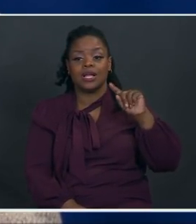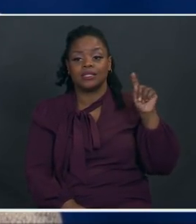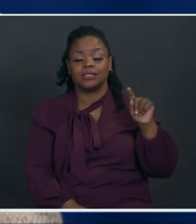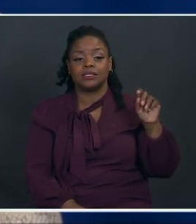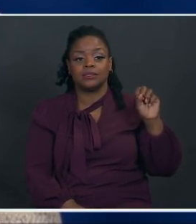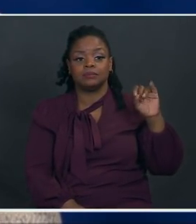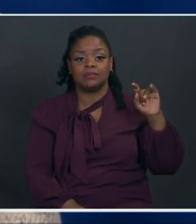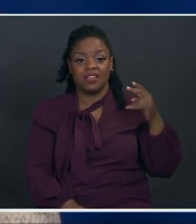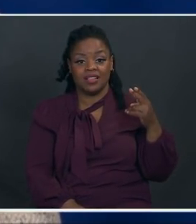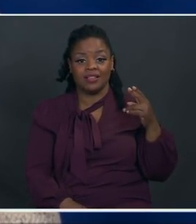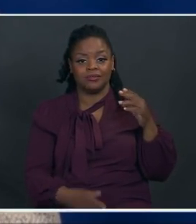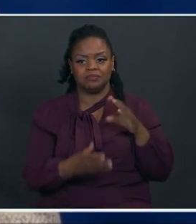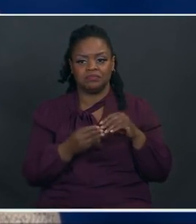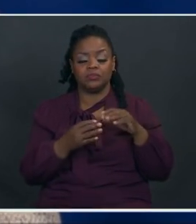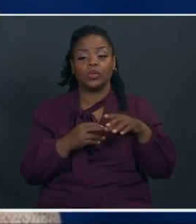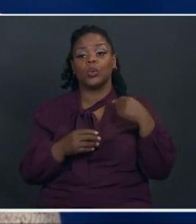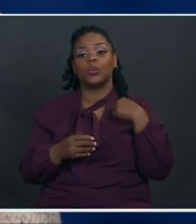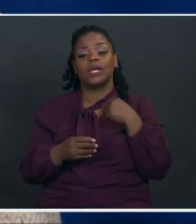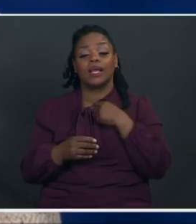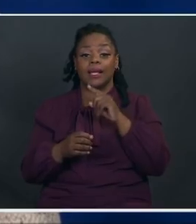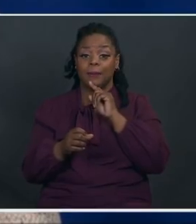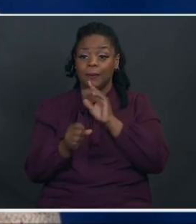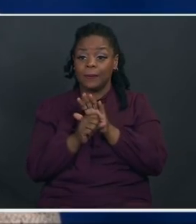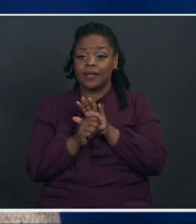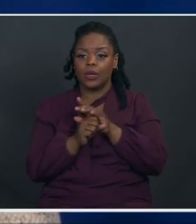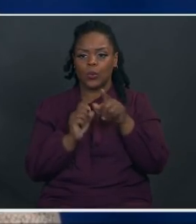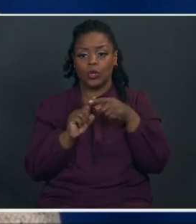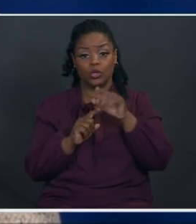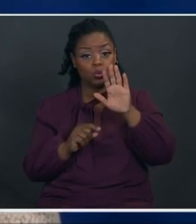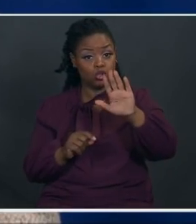that when it's your turn that you have access to the vaccine.